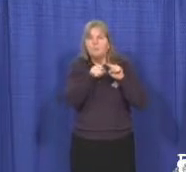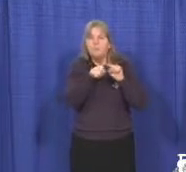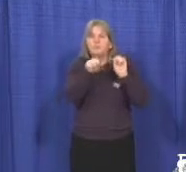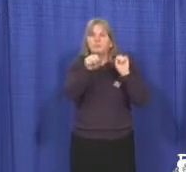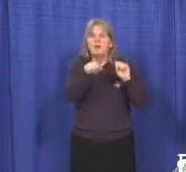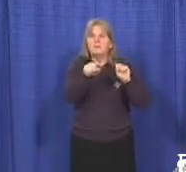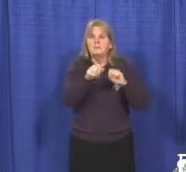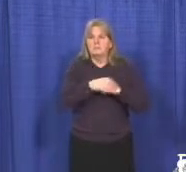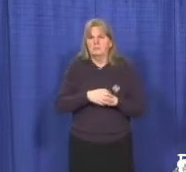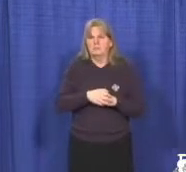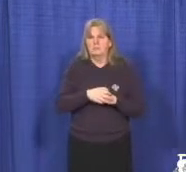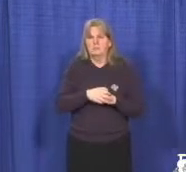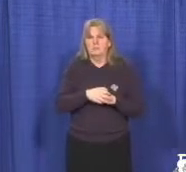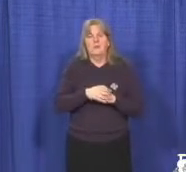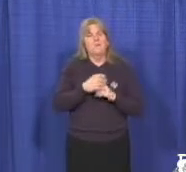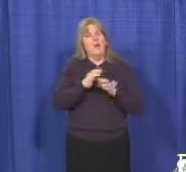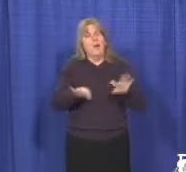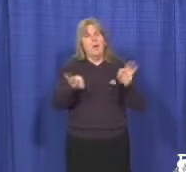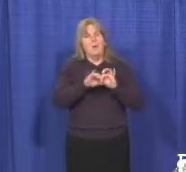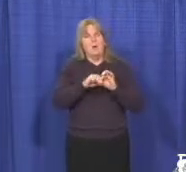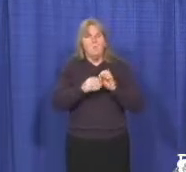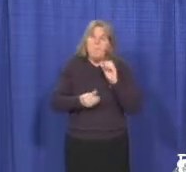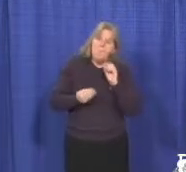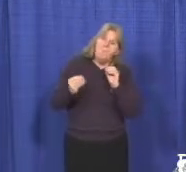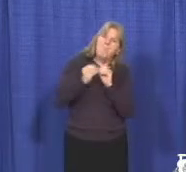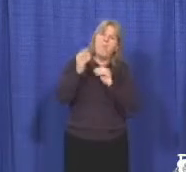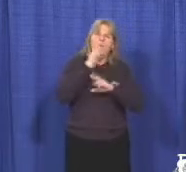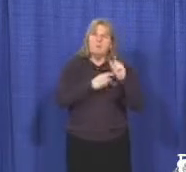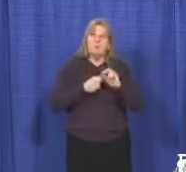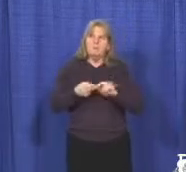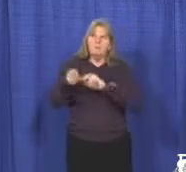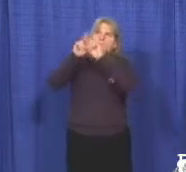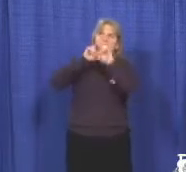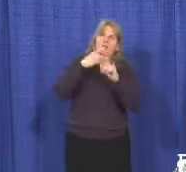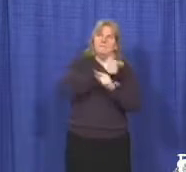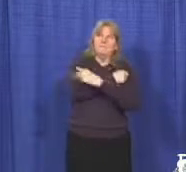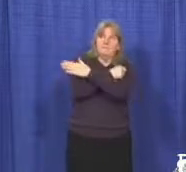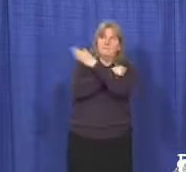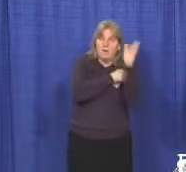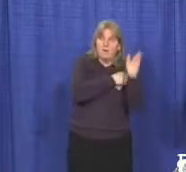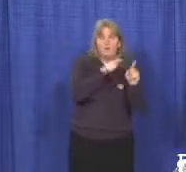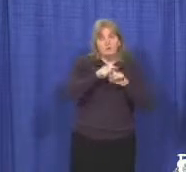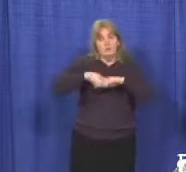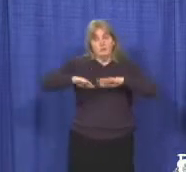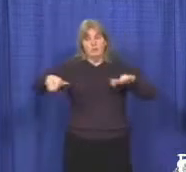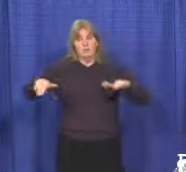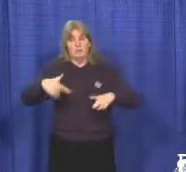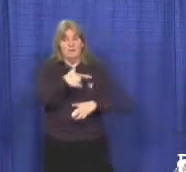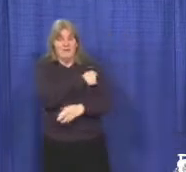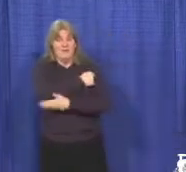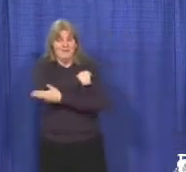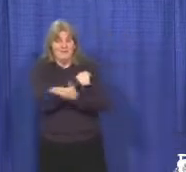until there is a uniformly high uptake and until the risk of